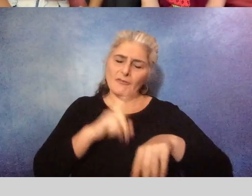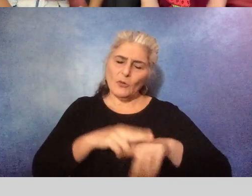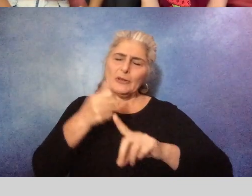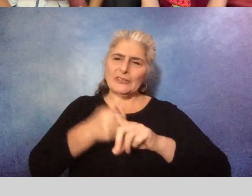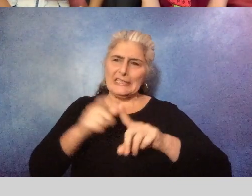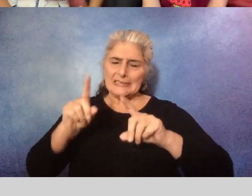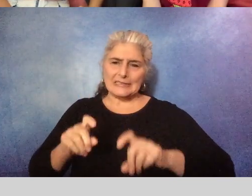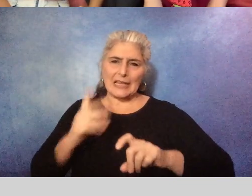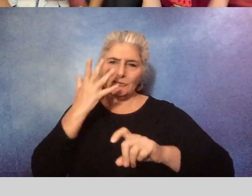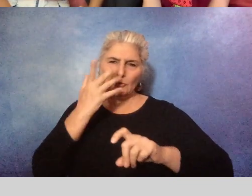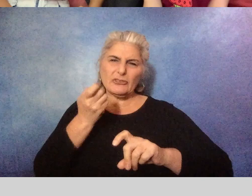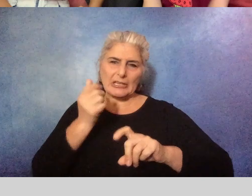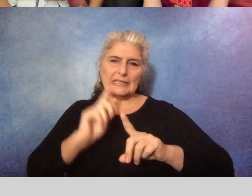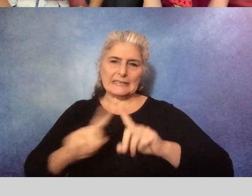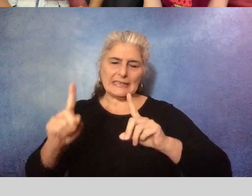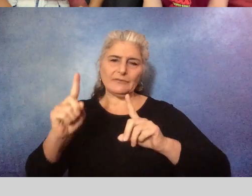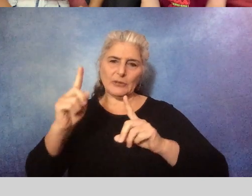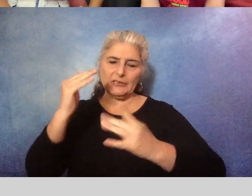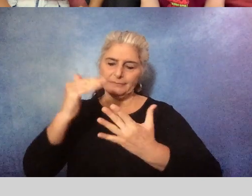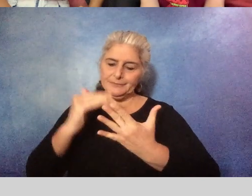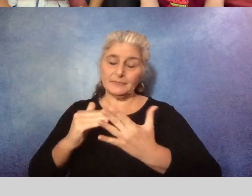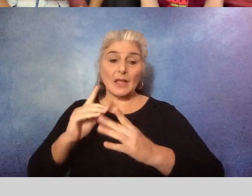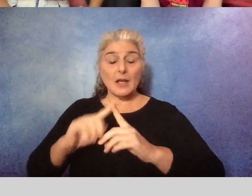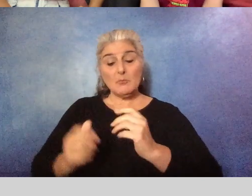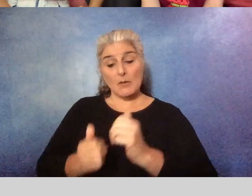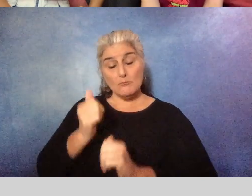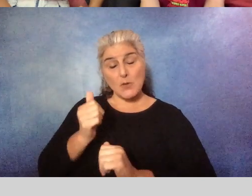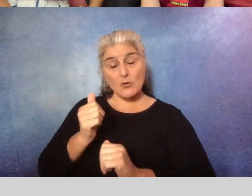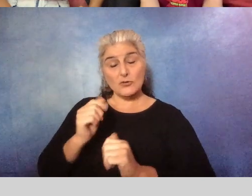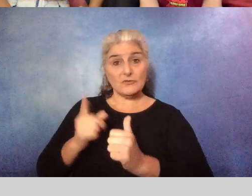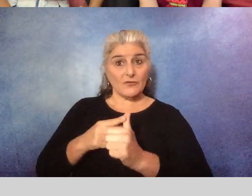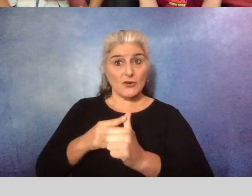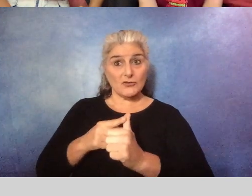And it would mostly describe the task purpose